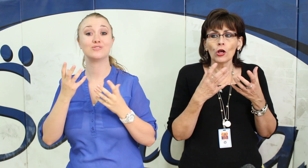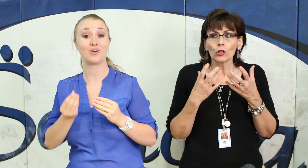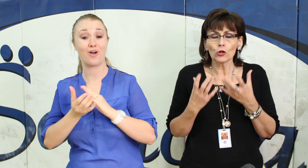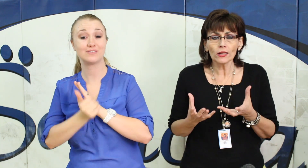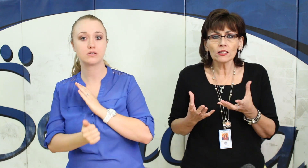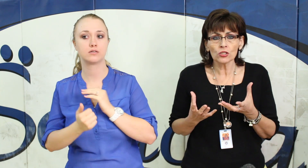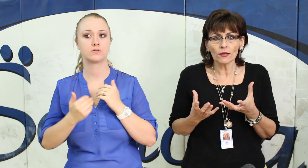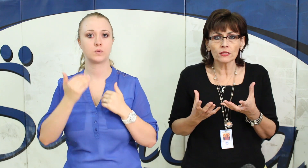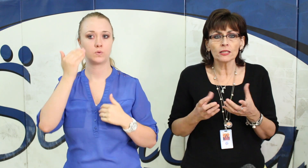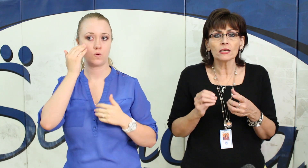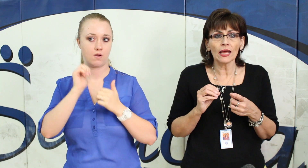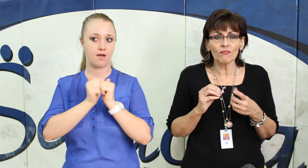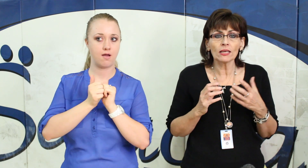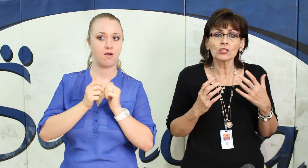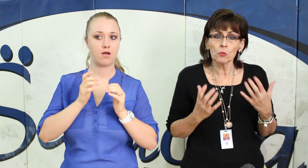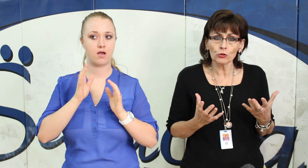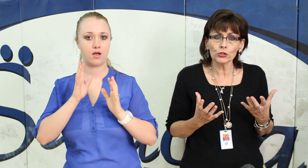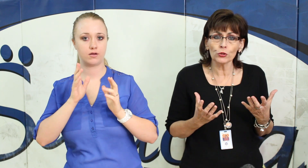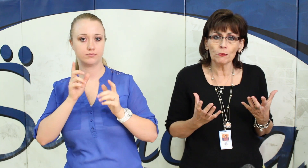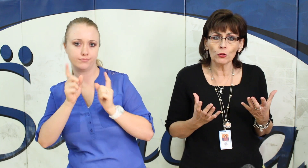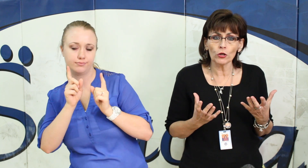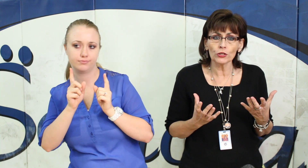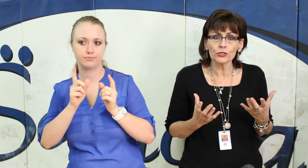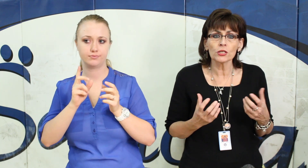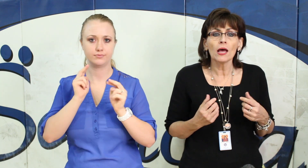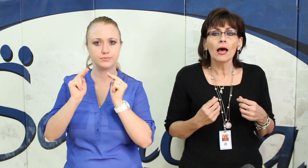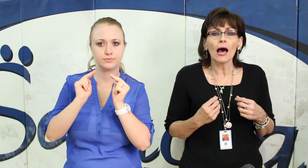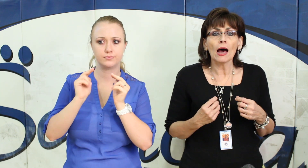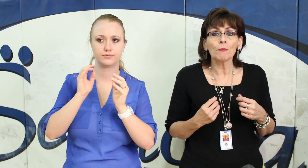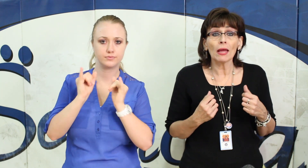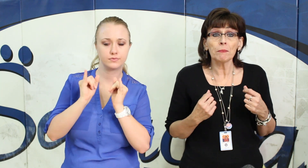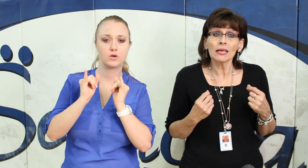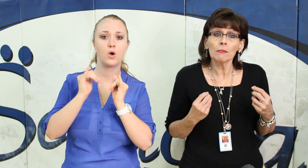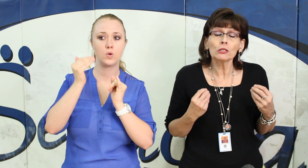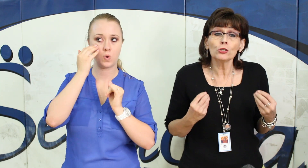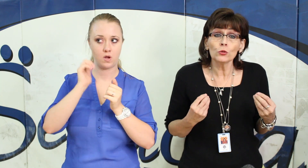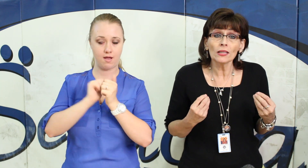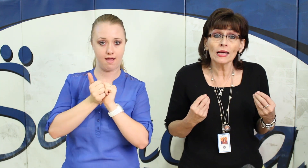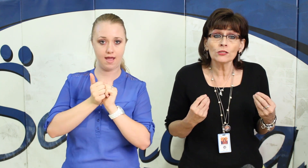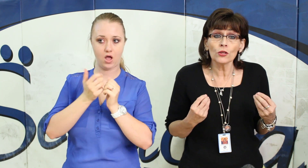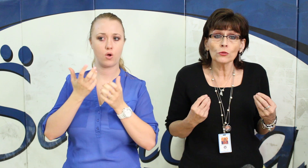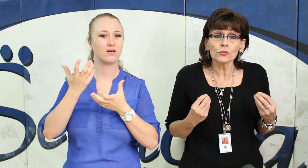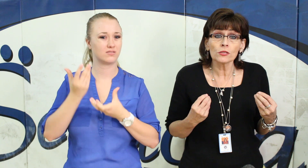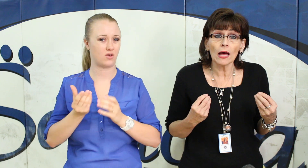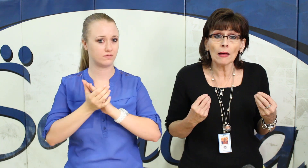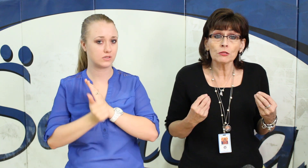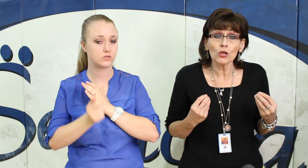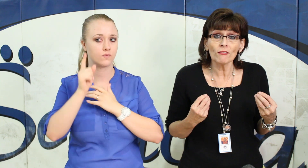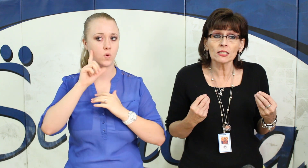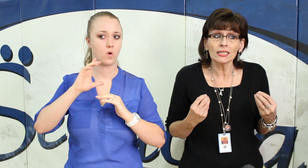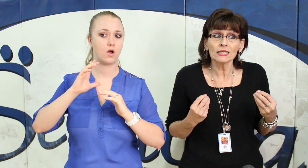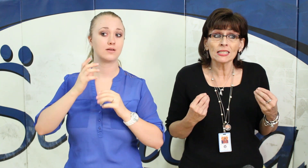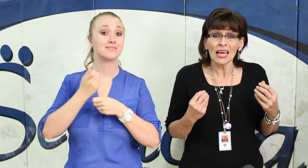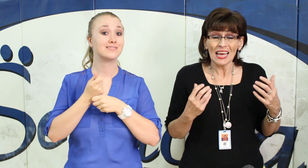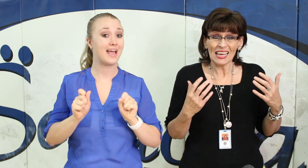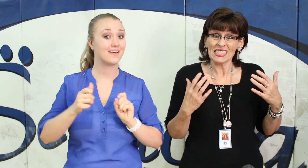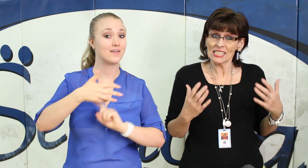Sue Kay: "Learning the soft skills and having exposure to employers and being able to utilize those soft skills in